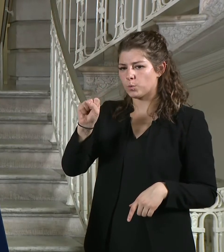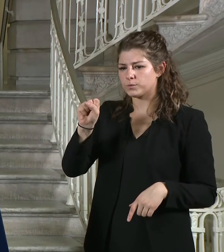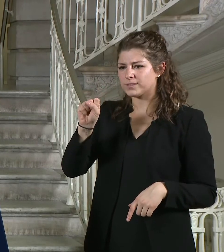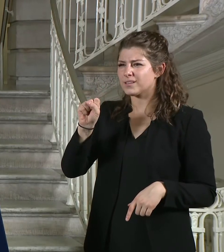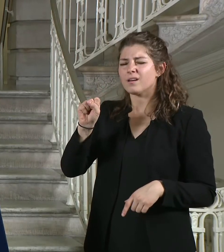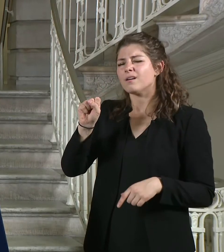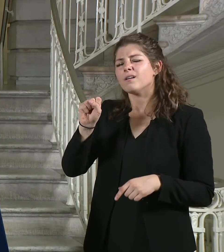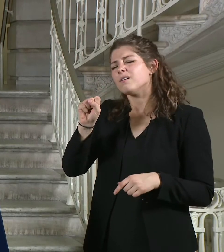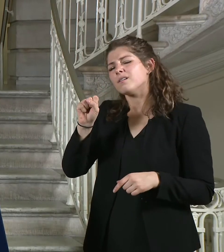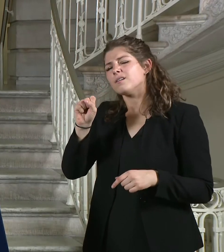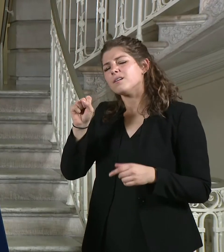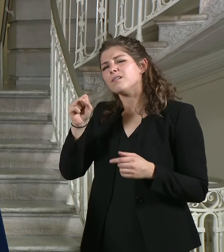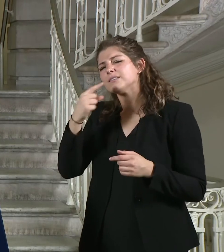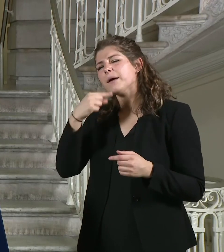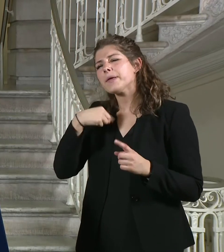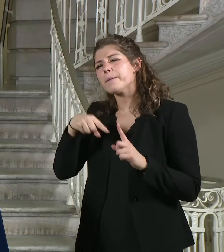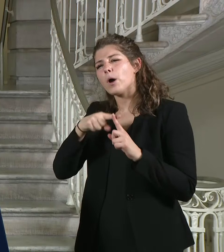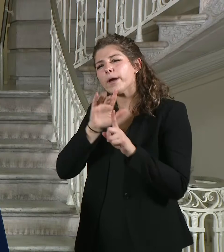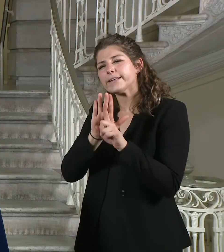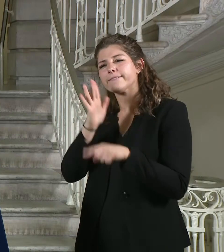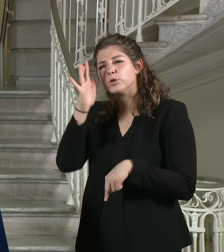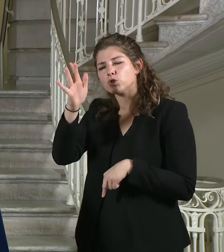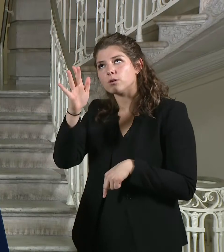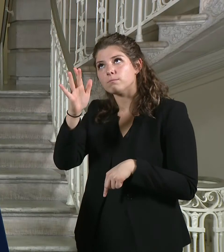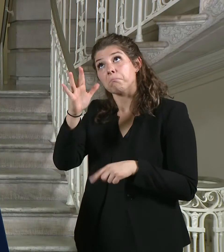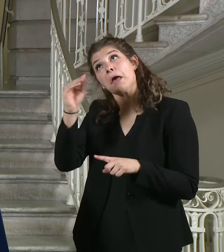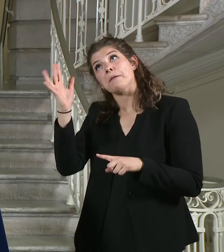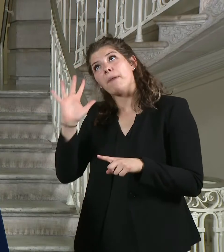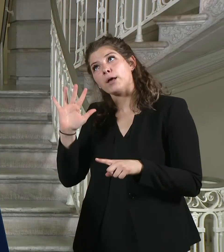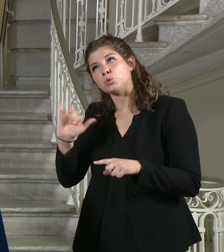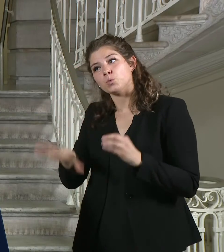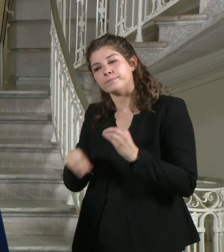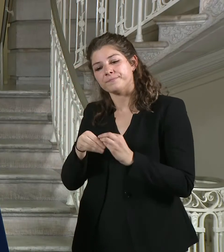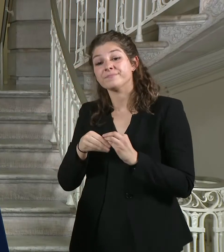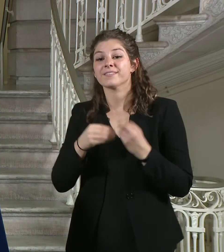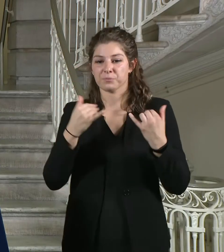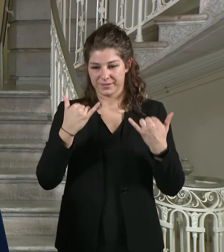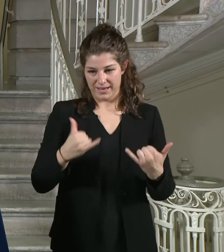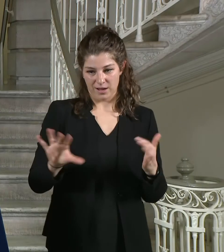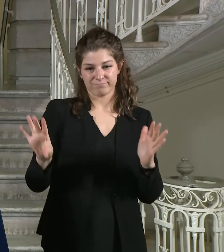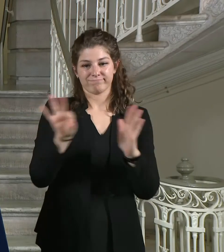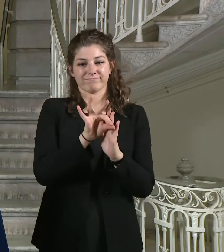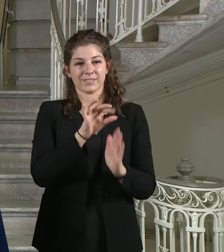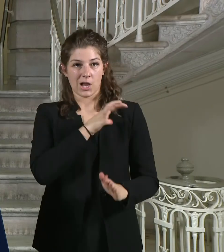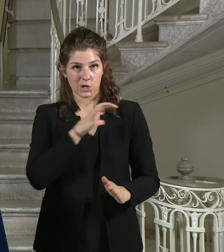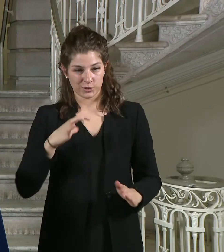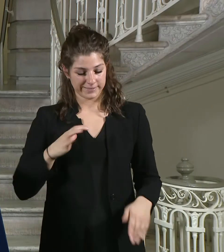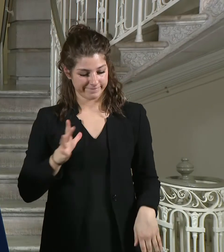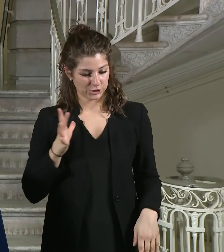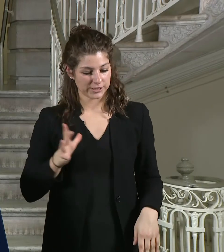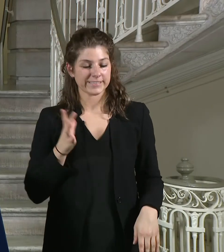WHAT DO YOU MAKE OF GEORGE SANTOS AND HIS FUTURE?